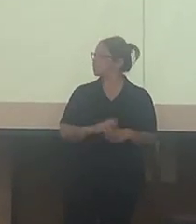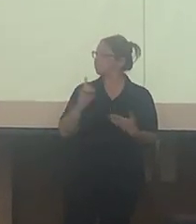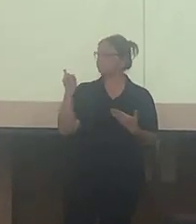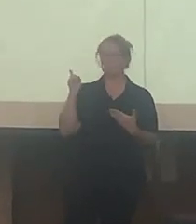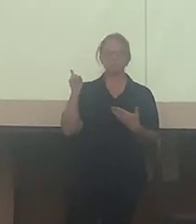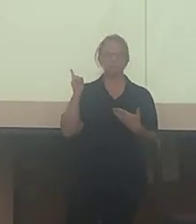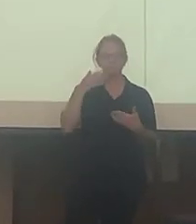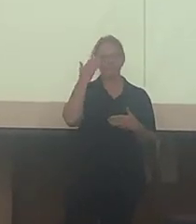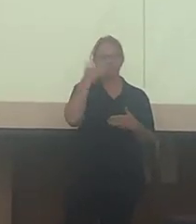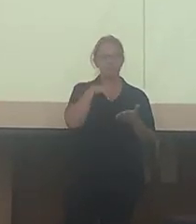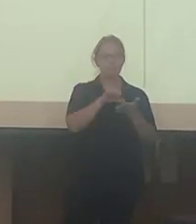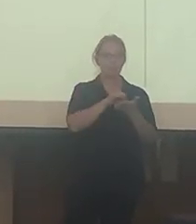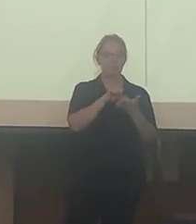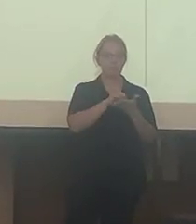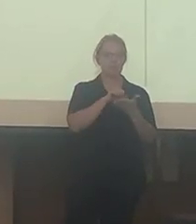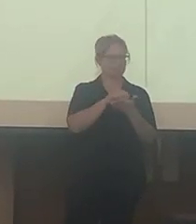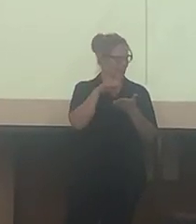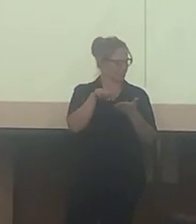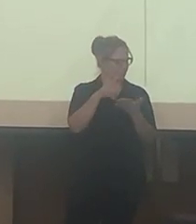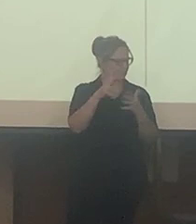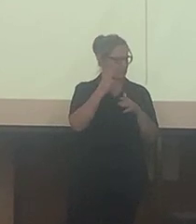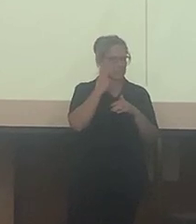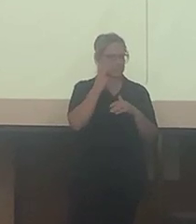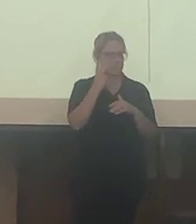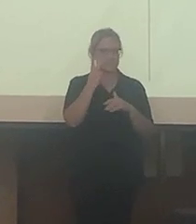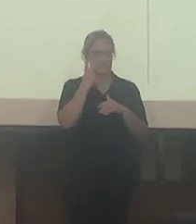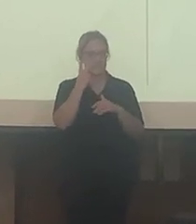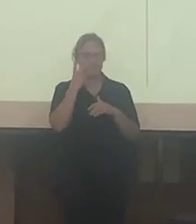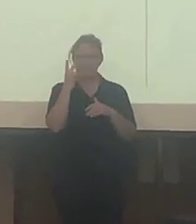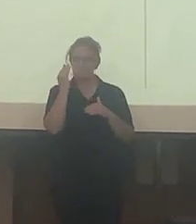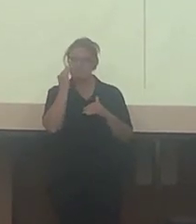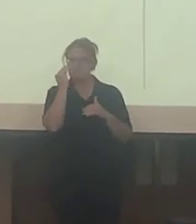of your ideas have any of you seen this or does this look familiar to some of you years out there